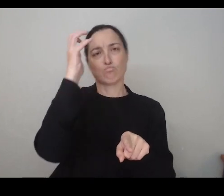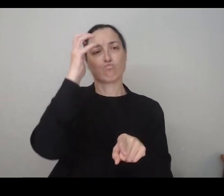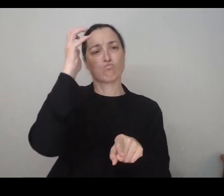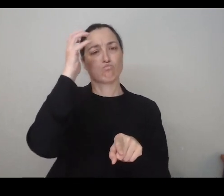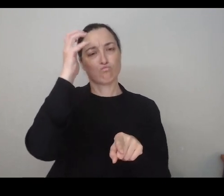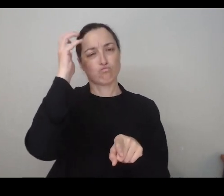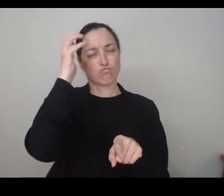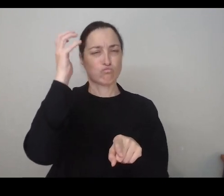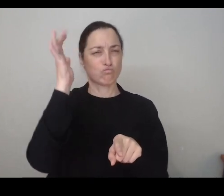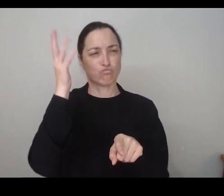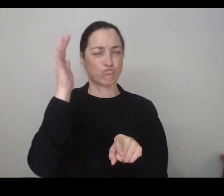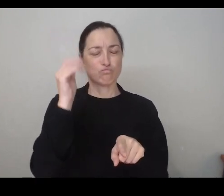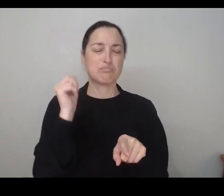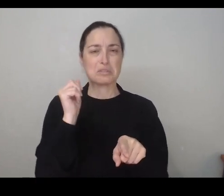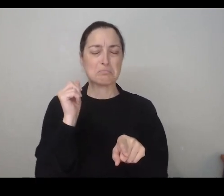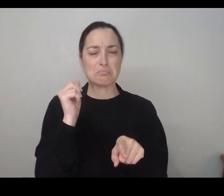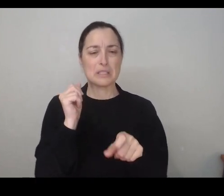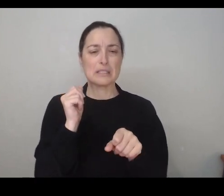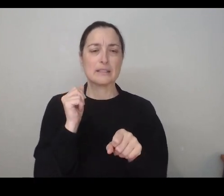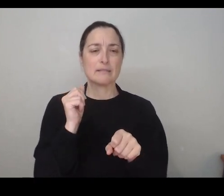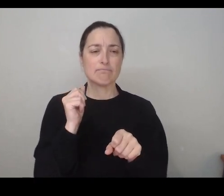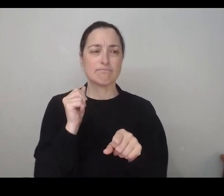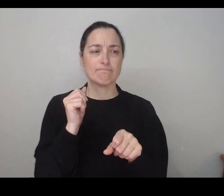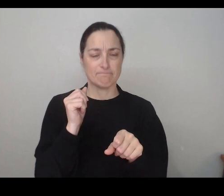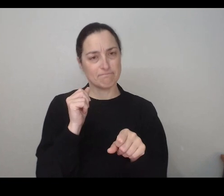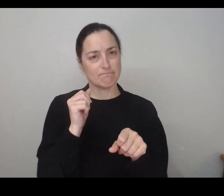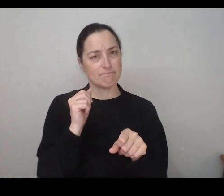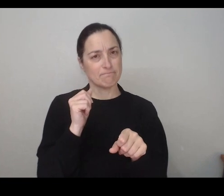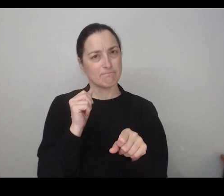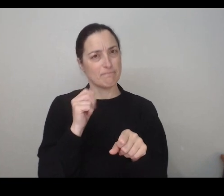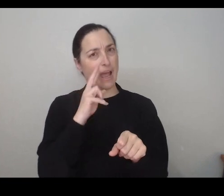but I mean, looking back to Degas and Puvis once more,